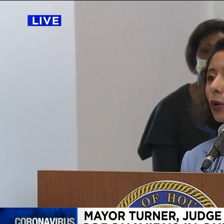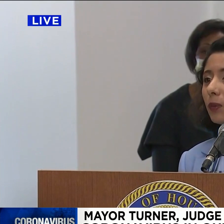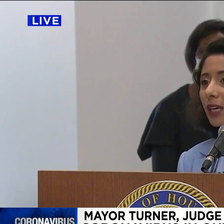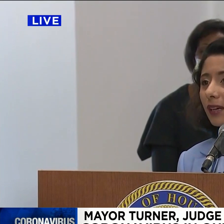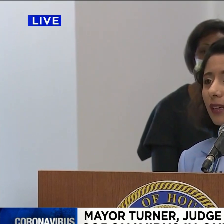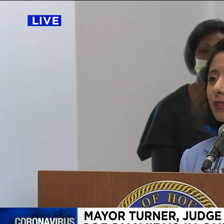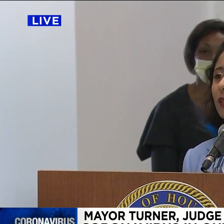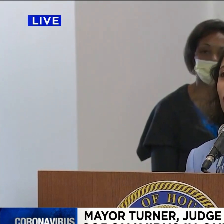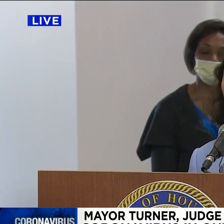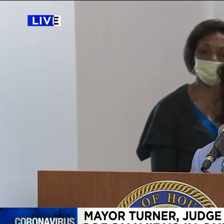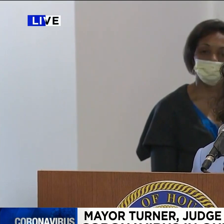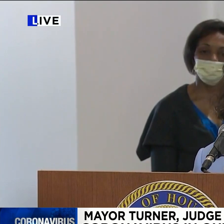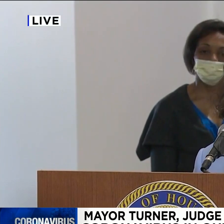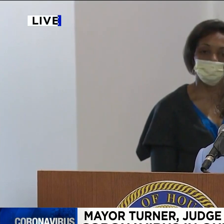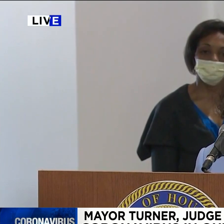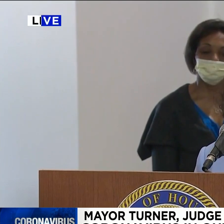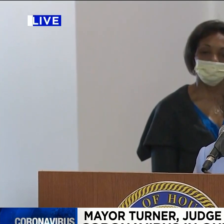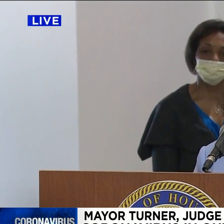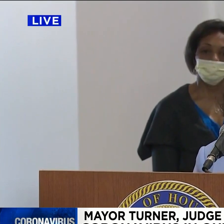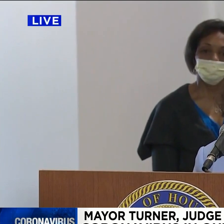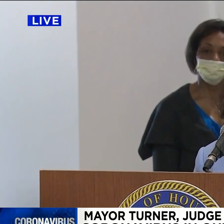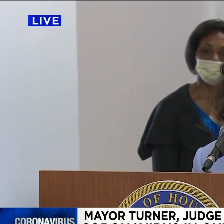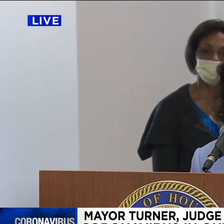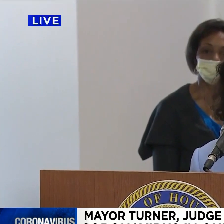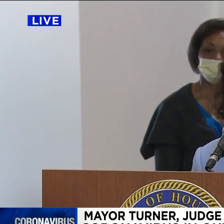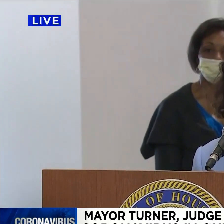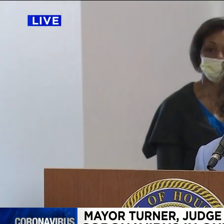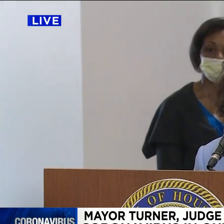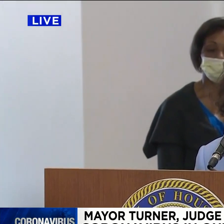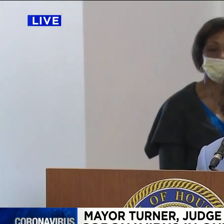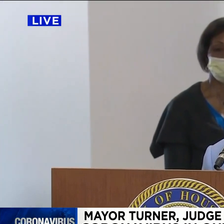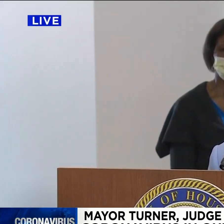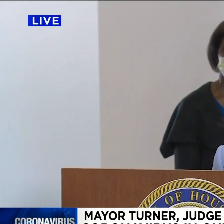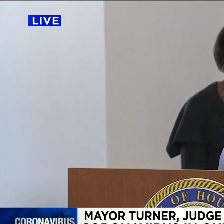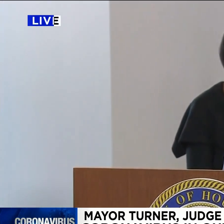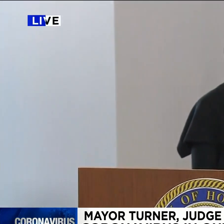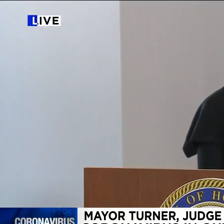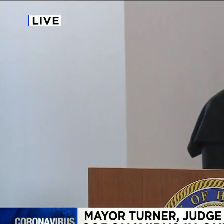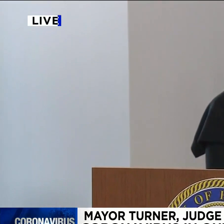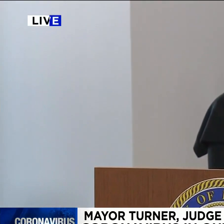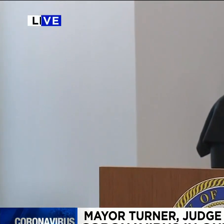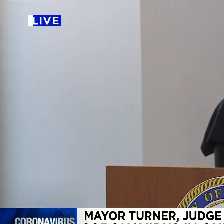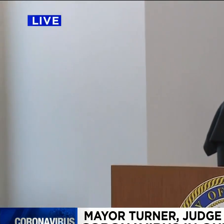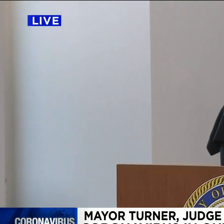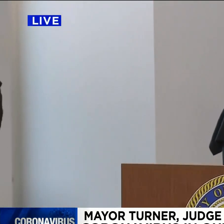working with local homeless shelters and hospitals in our shelters and hospitals in our area to set up